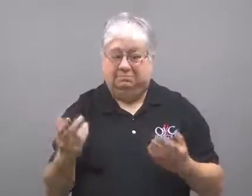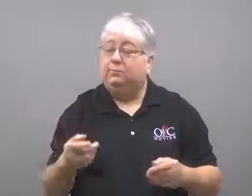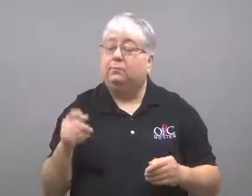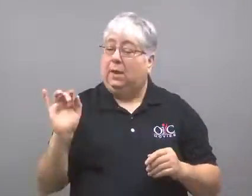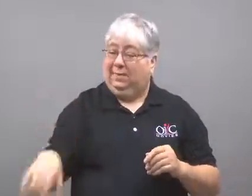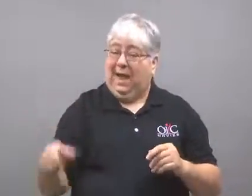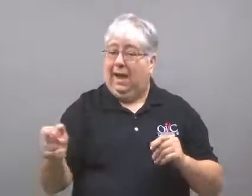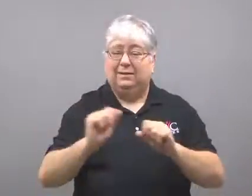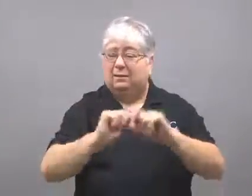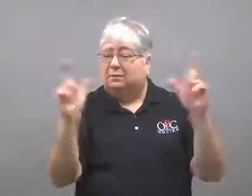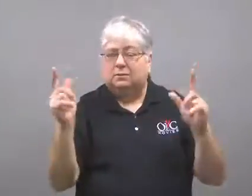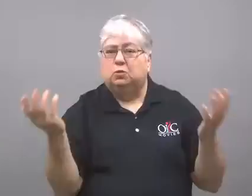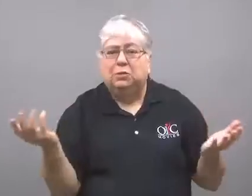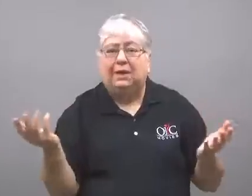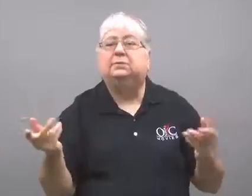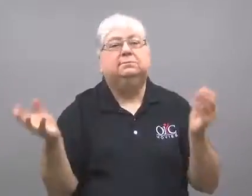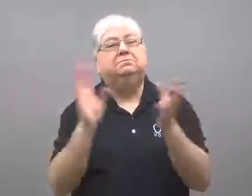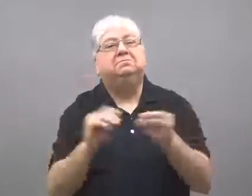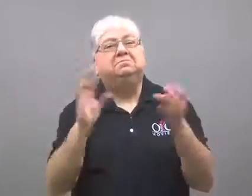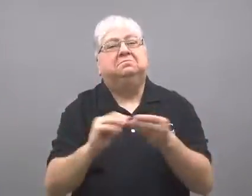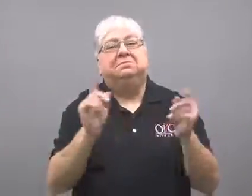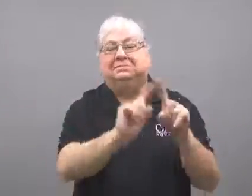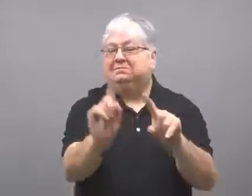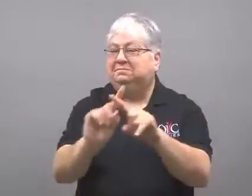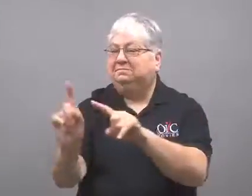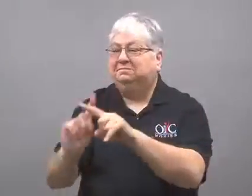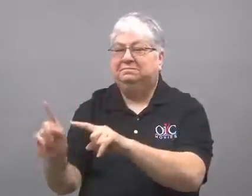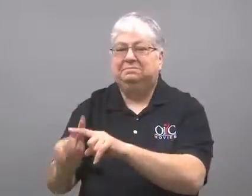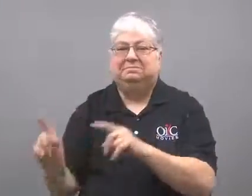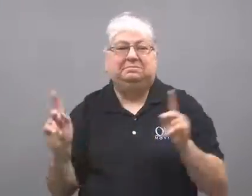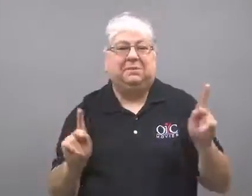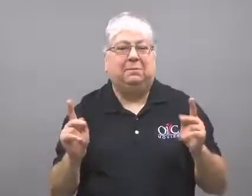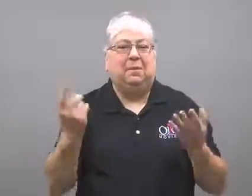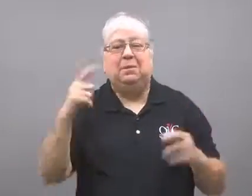The video showed a diverse number of people talking about their experiences.